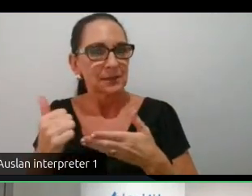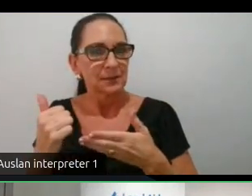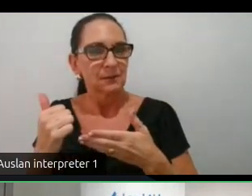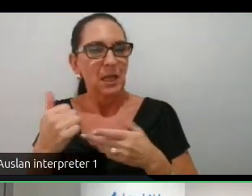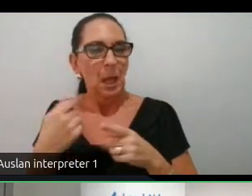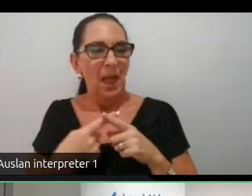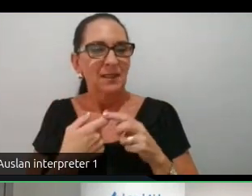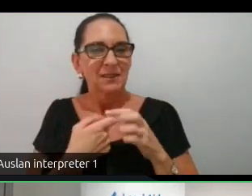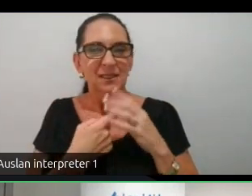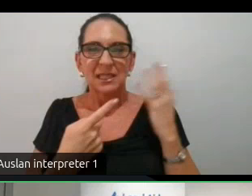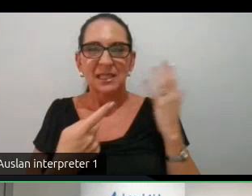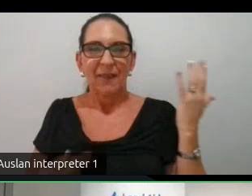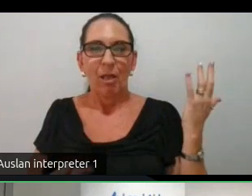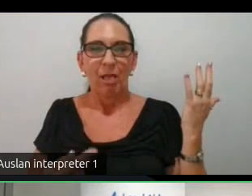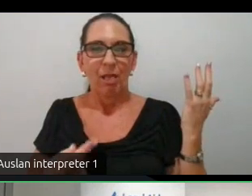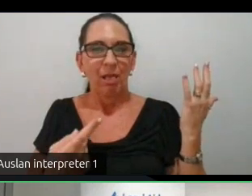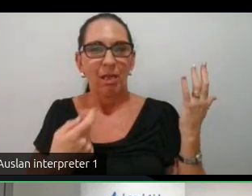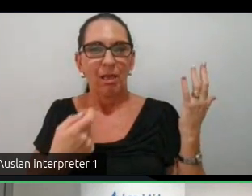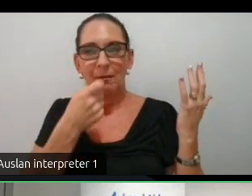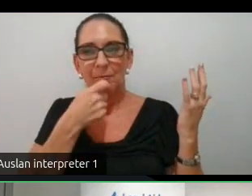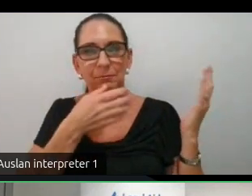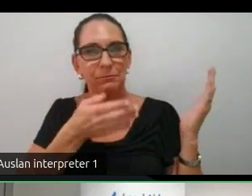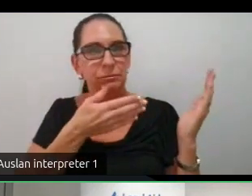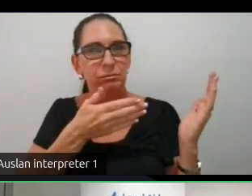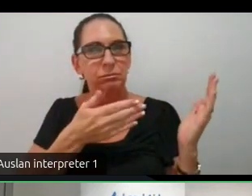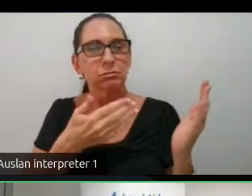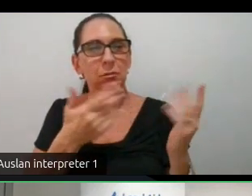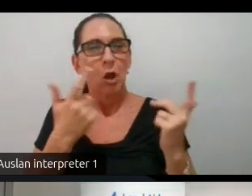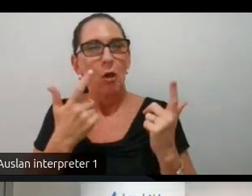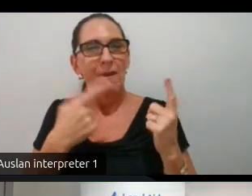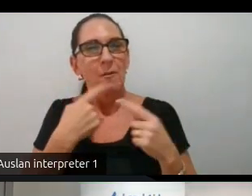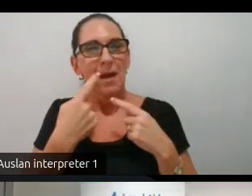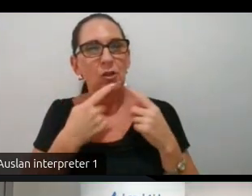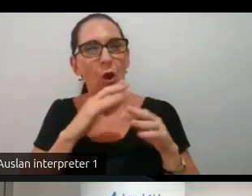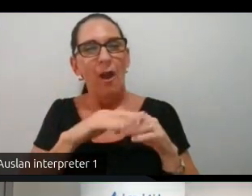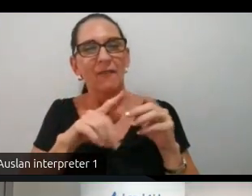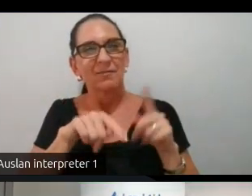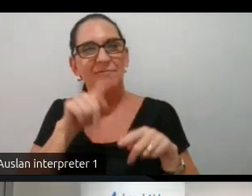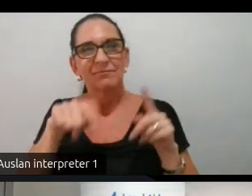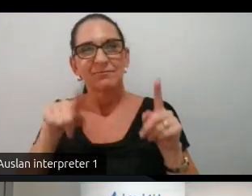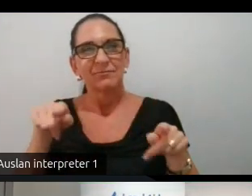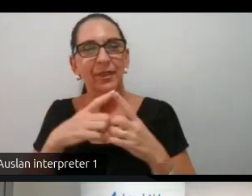as well as several probably hundreds of pages of information on various legal issues that you